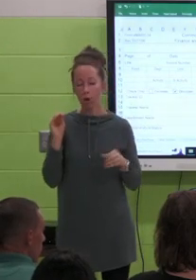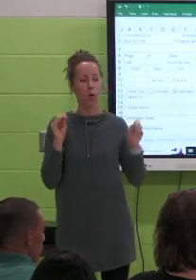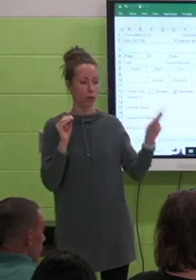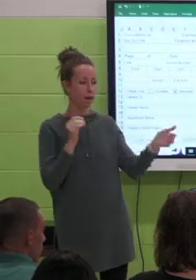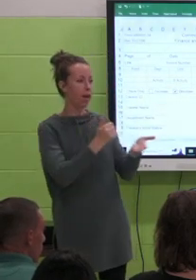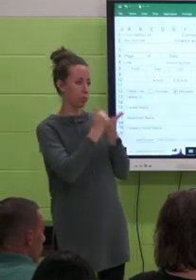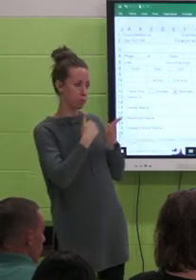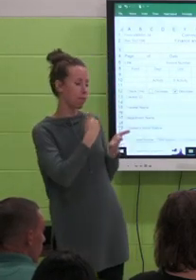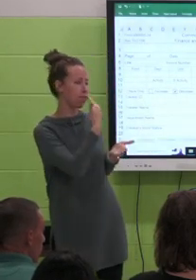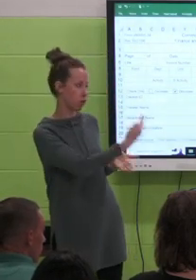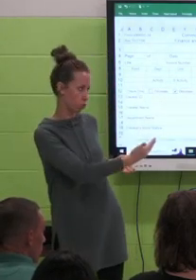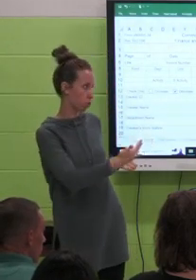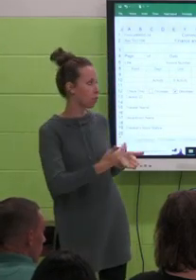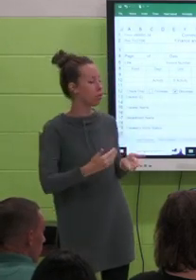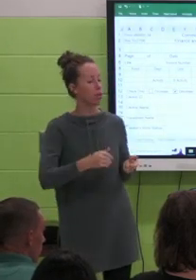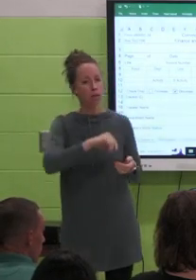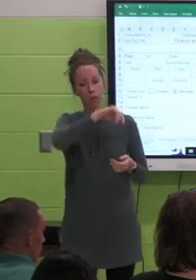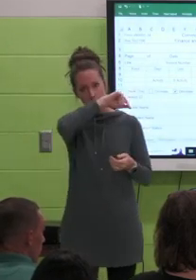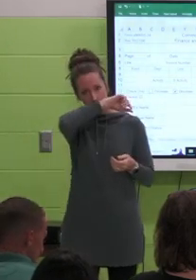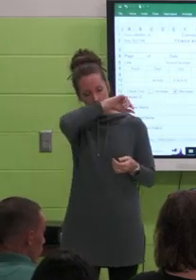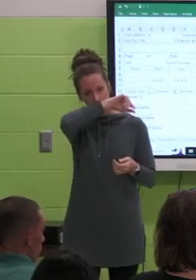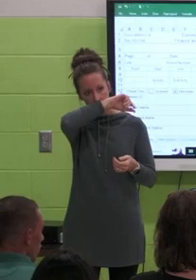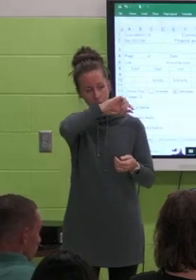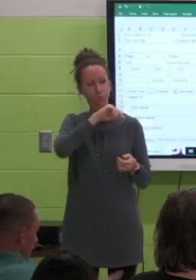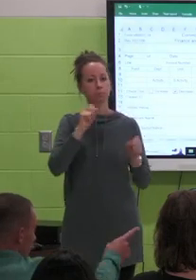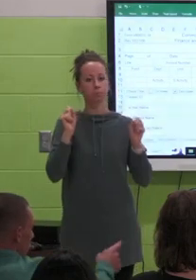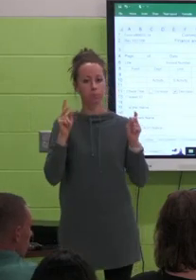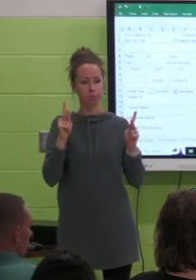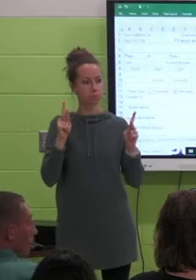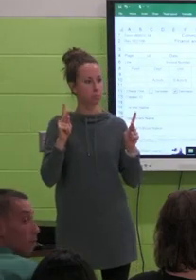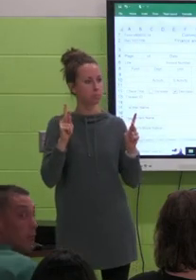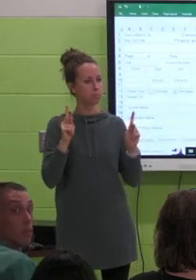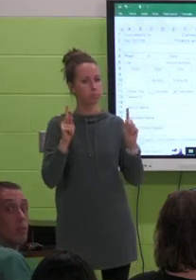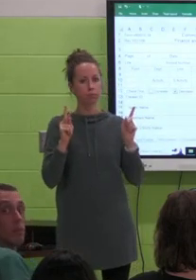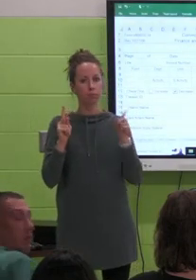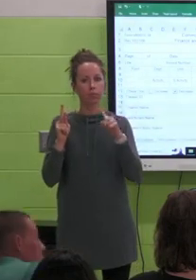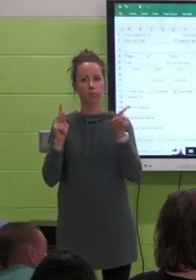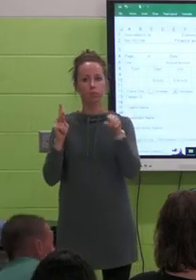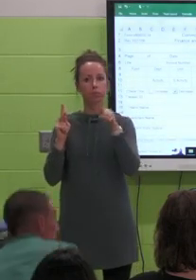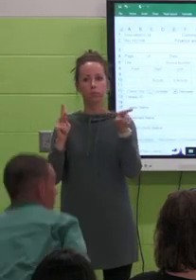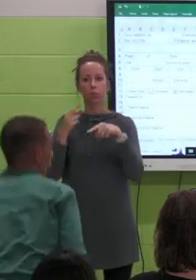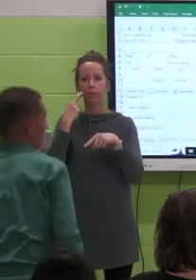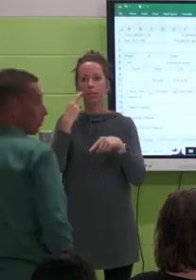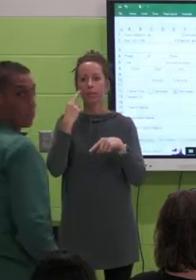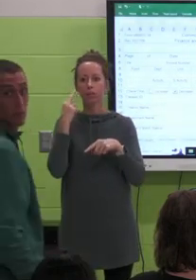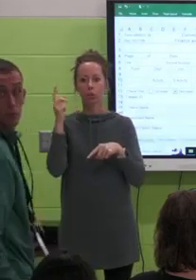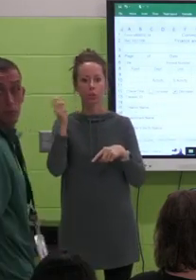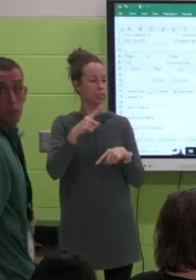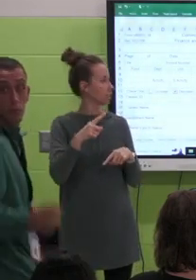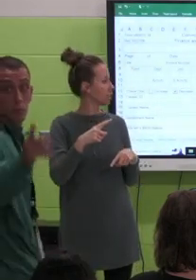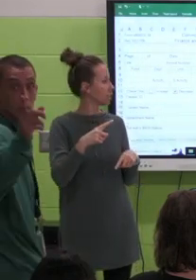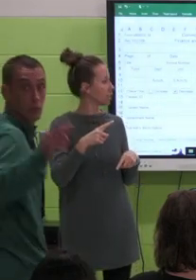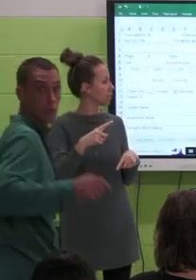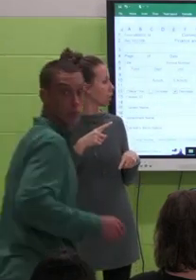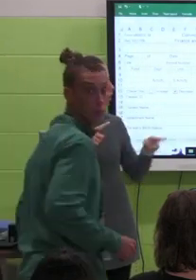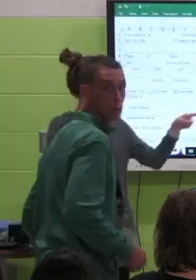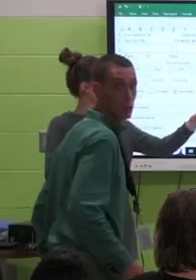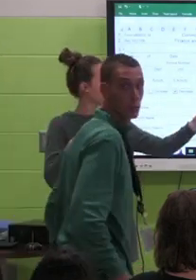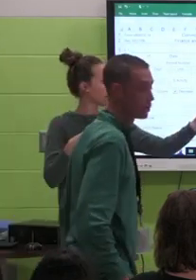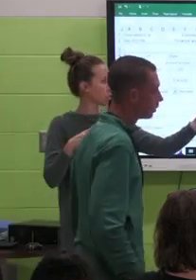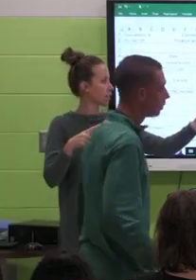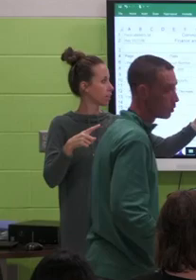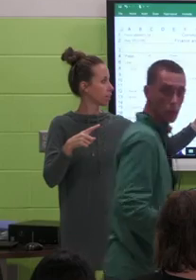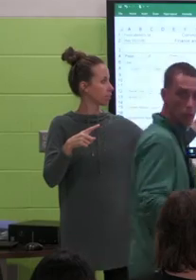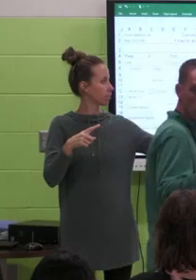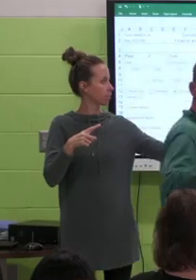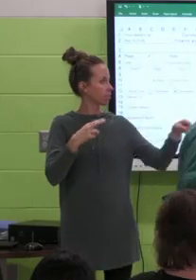thank you so so when's got a question right there so so when when everything that makes